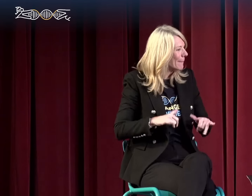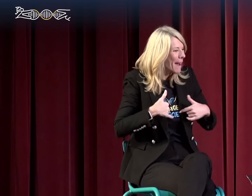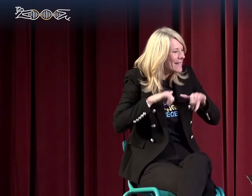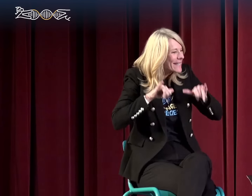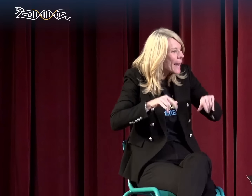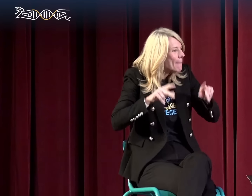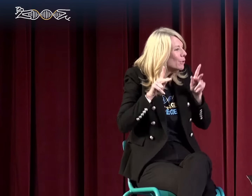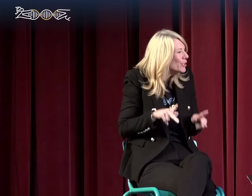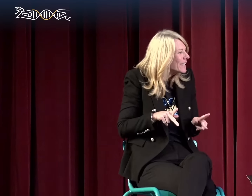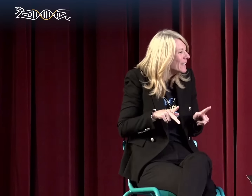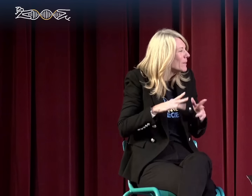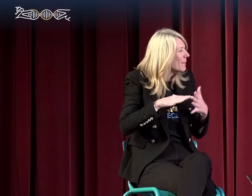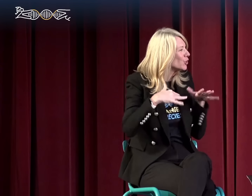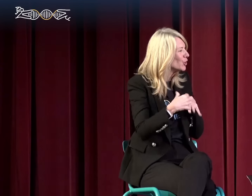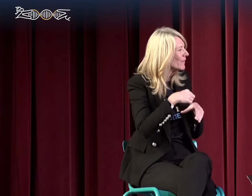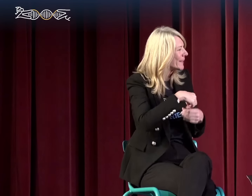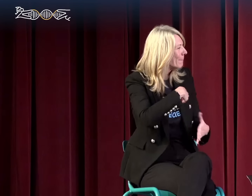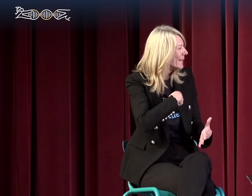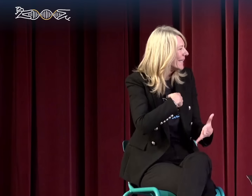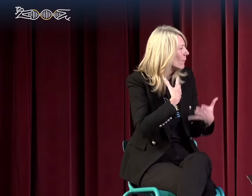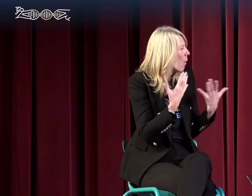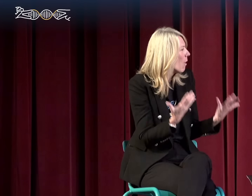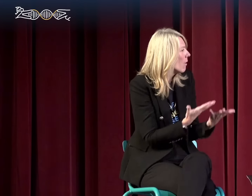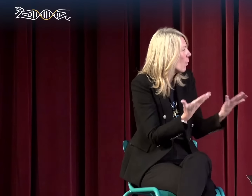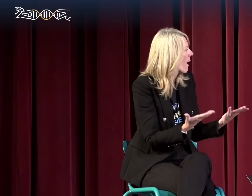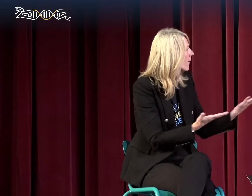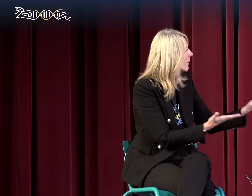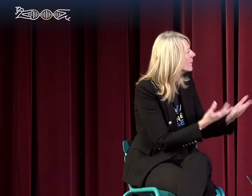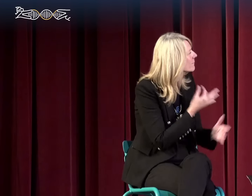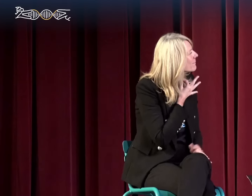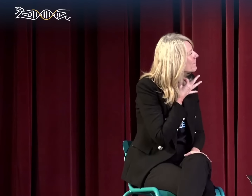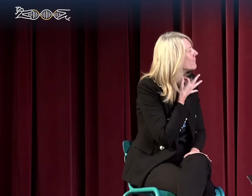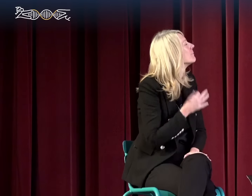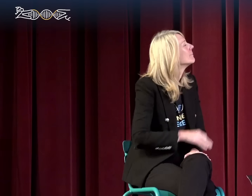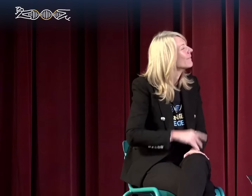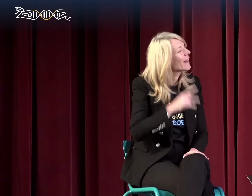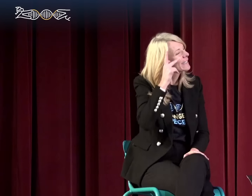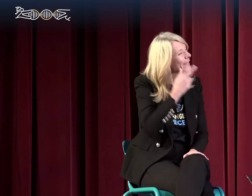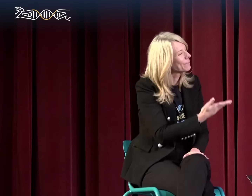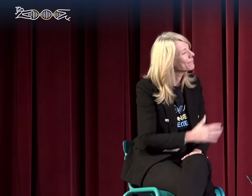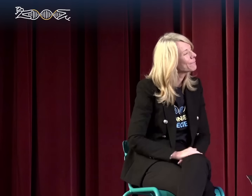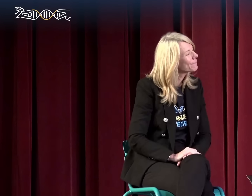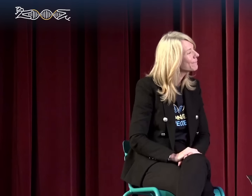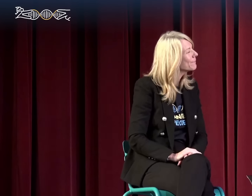or is there impact that one experience when a gene is edited out, does it